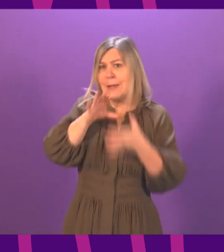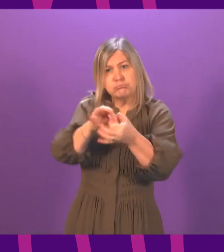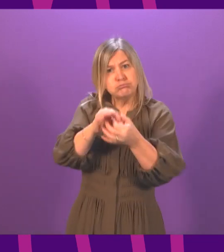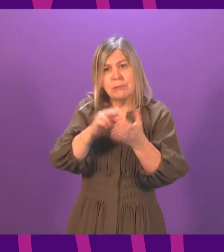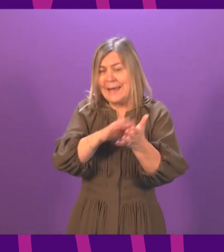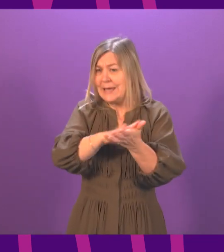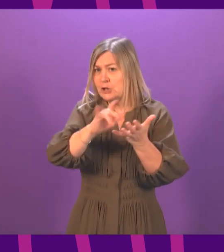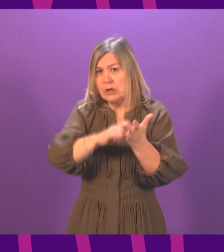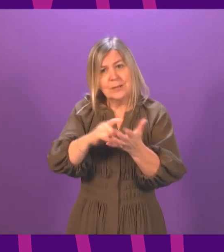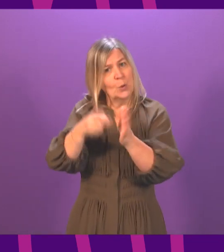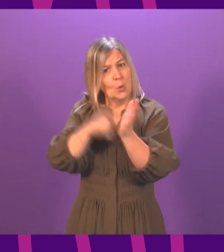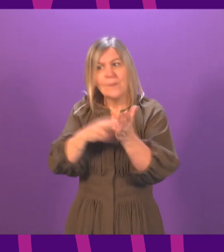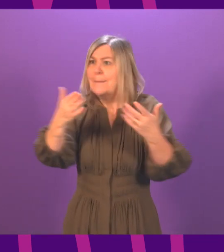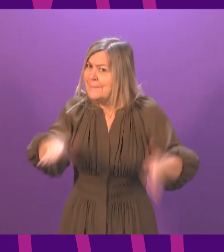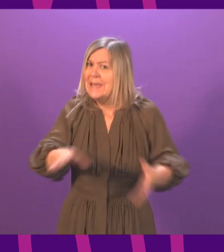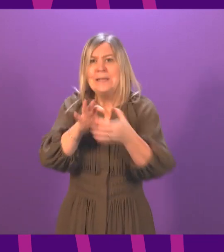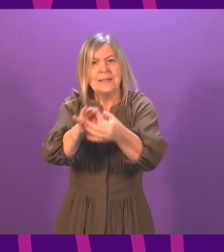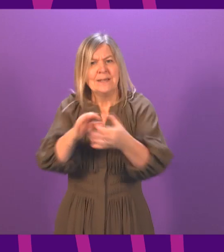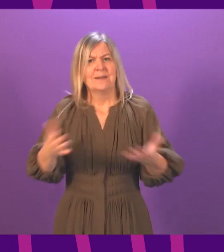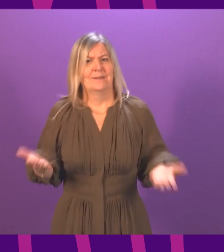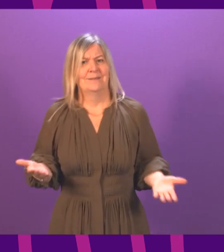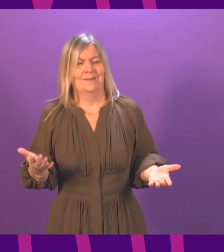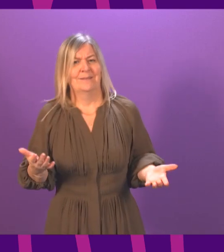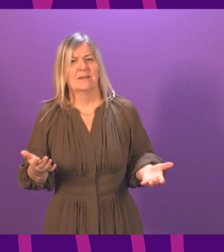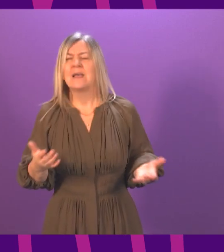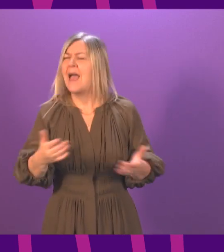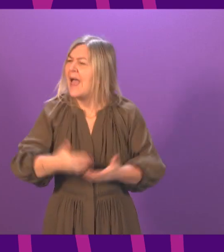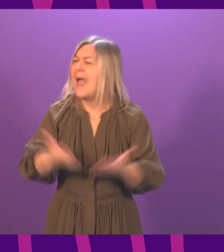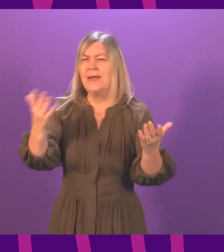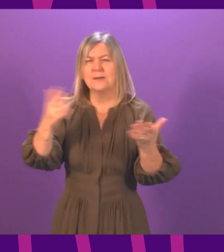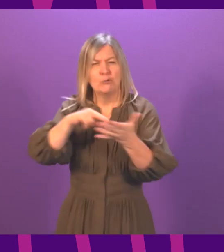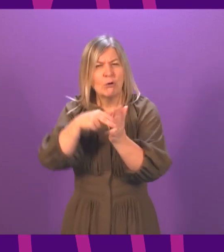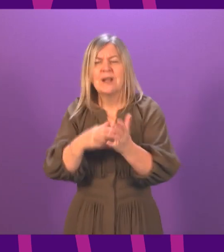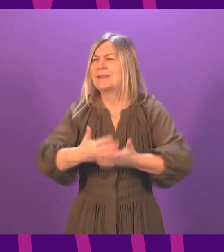Any health board, council or organisation that thinks that the guidance on any aspect